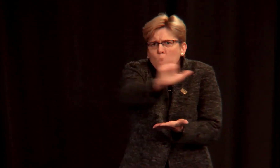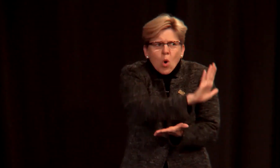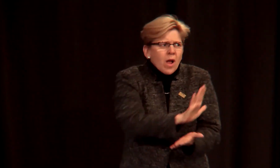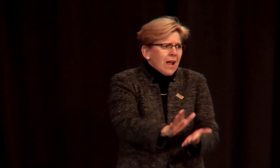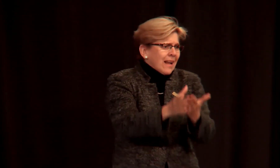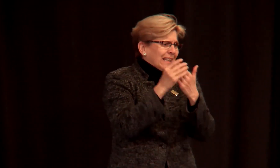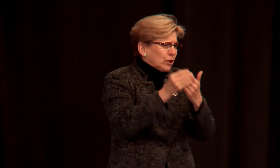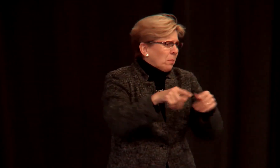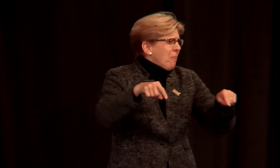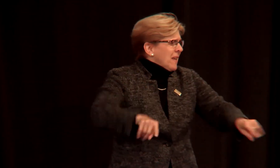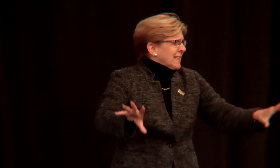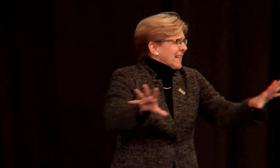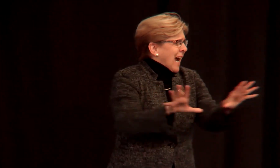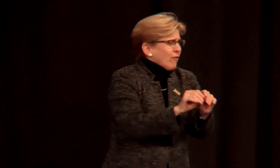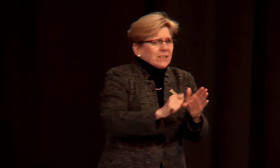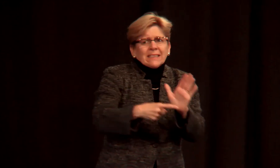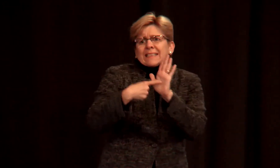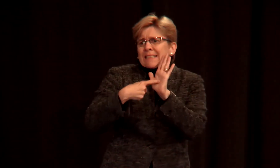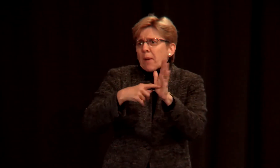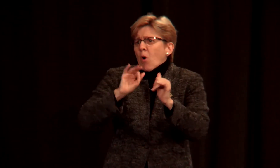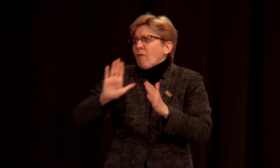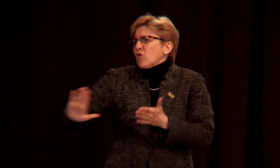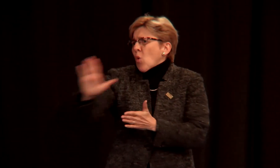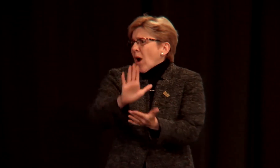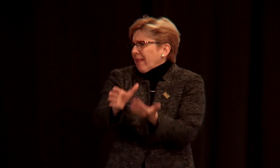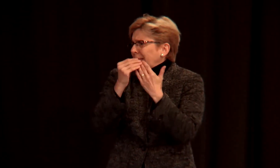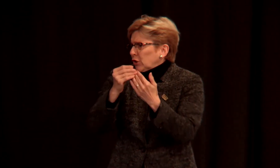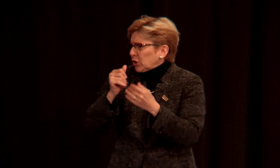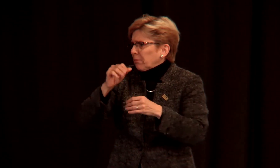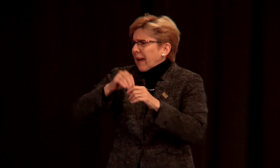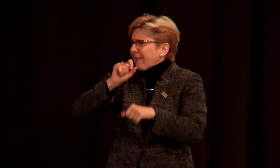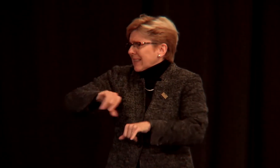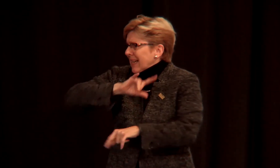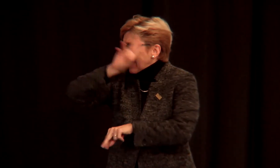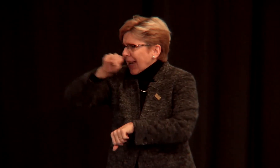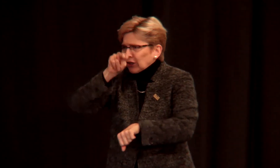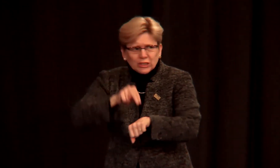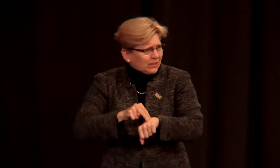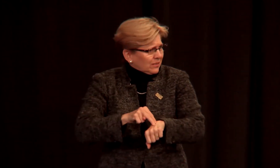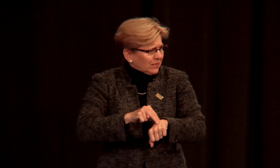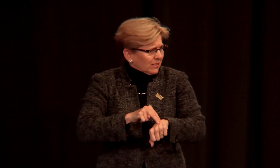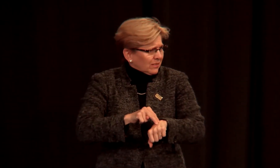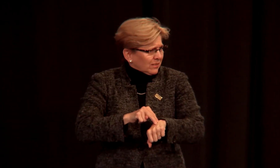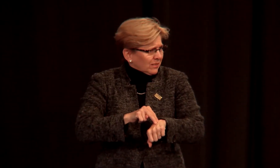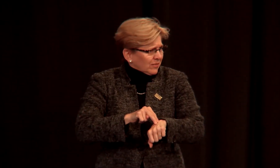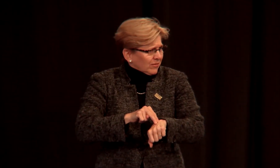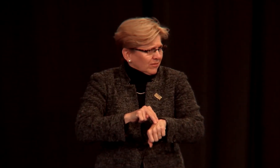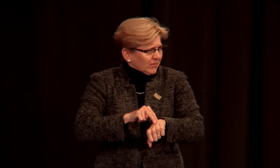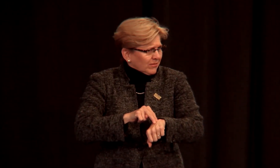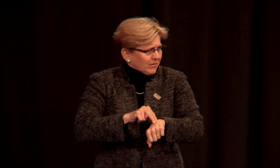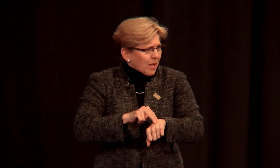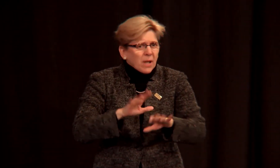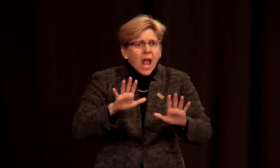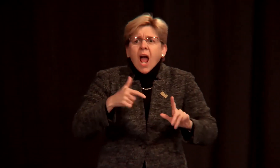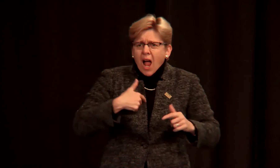to show that this conference is an example of your leadership in this topic in the nation.